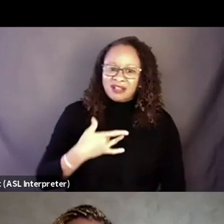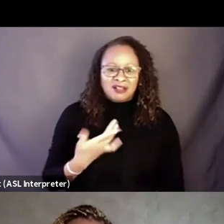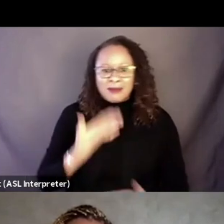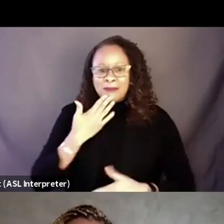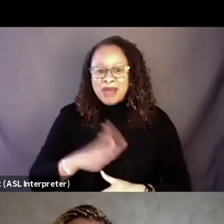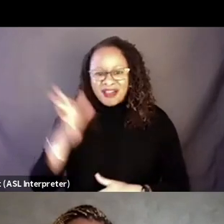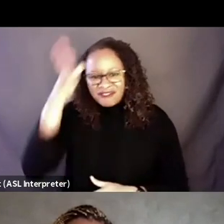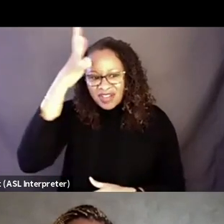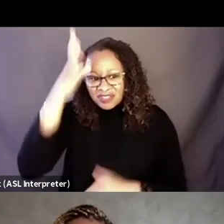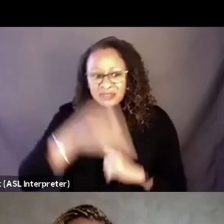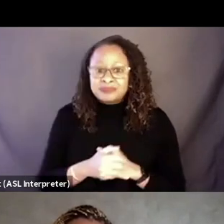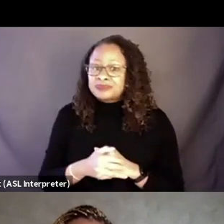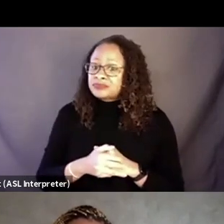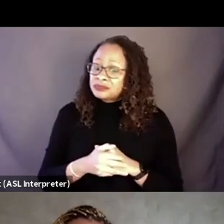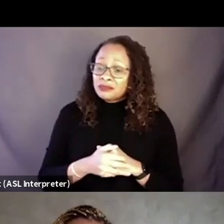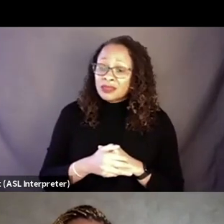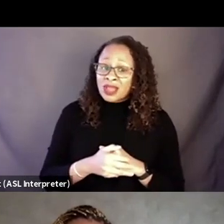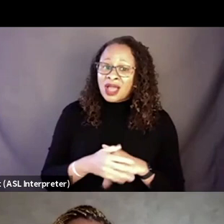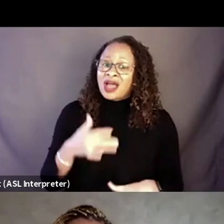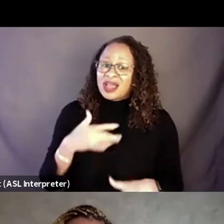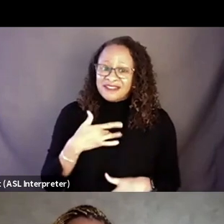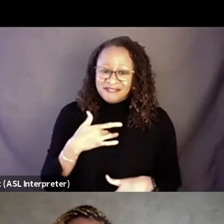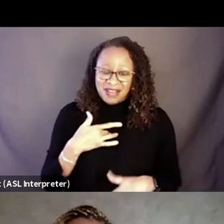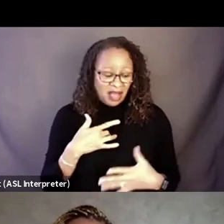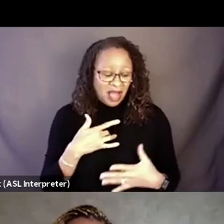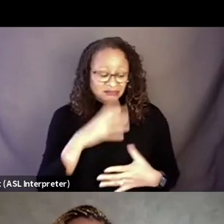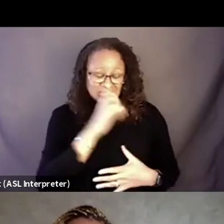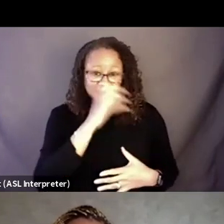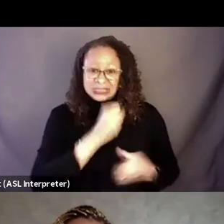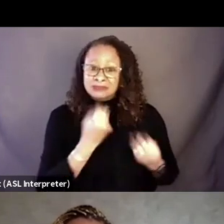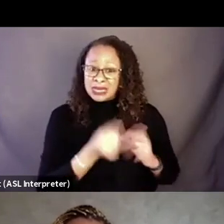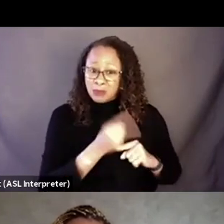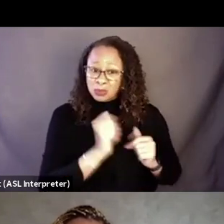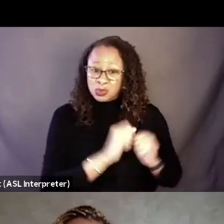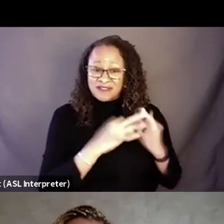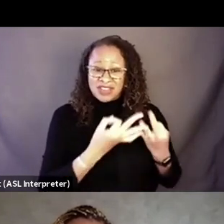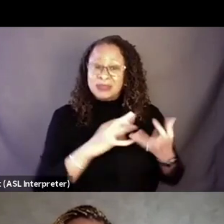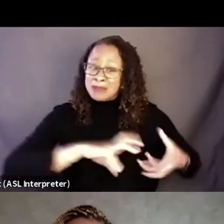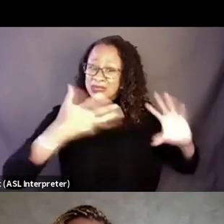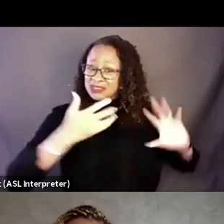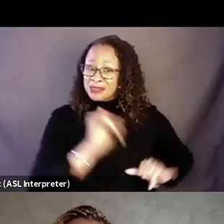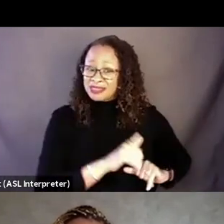about the moments that I miss out in the family. And that meant that 2020,